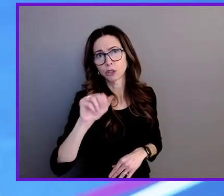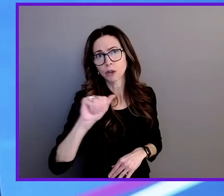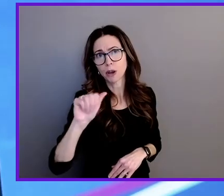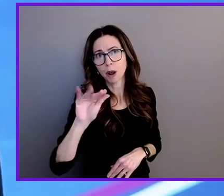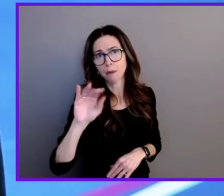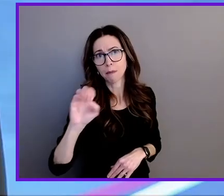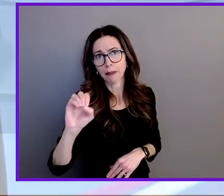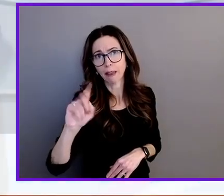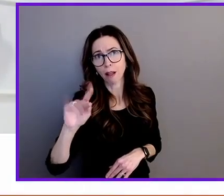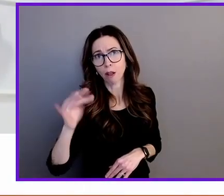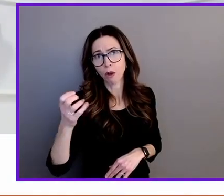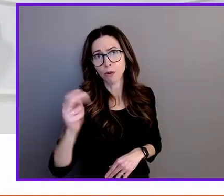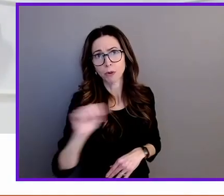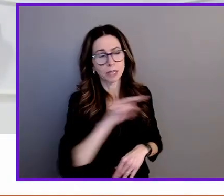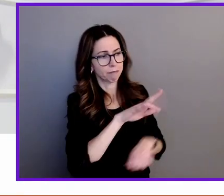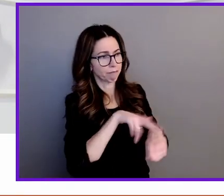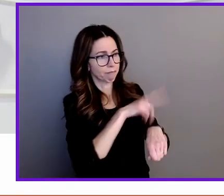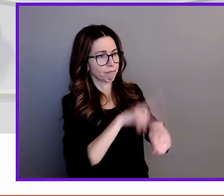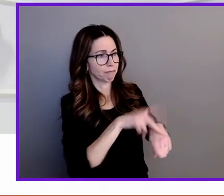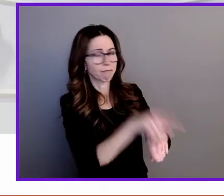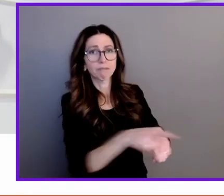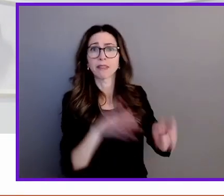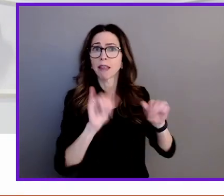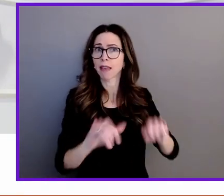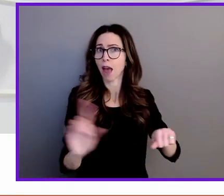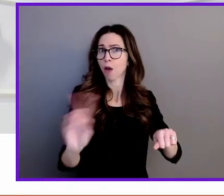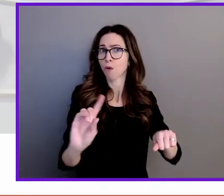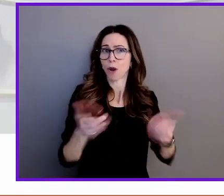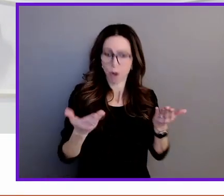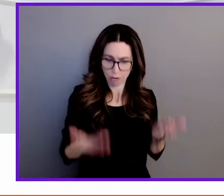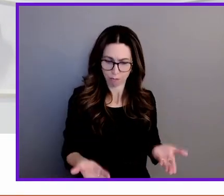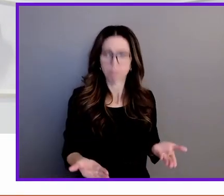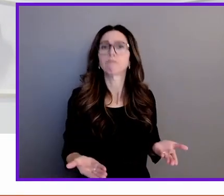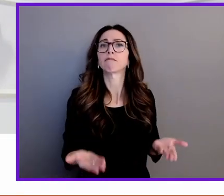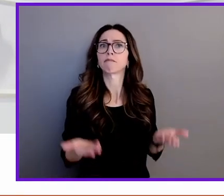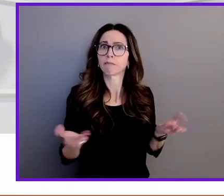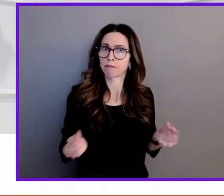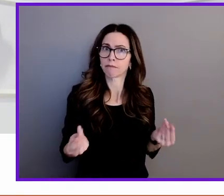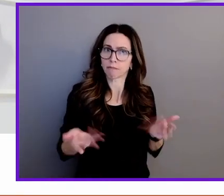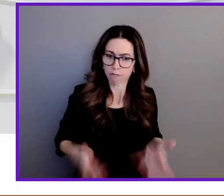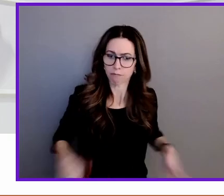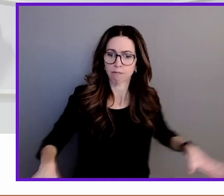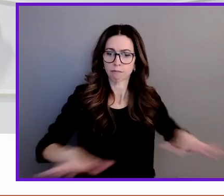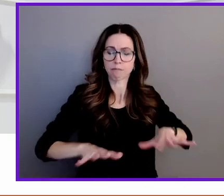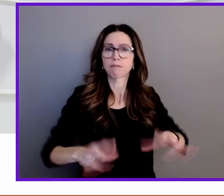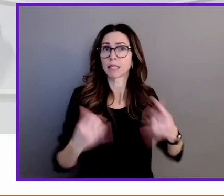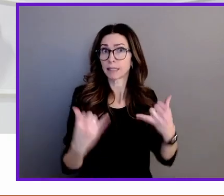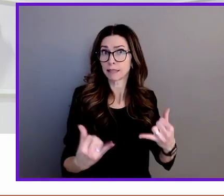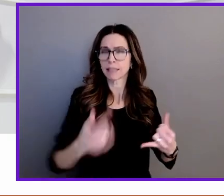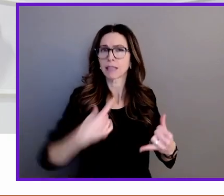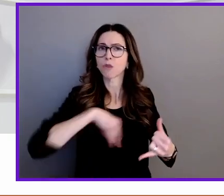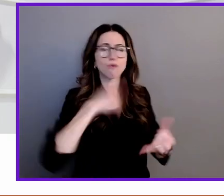The Council recognizes that the Ottawa River watershed and its tributaries are unceded and unsurrendered,